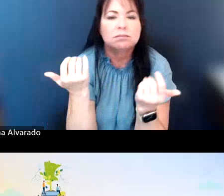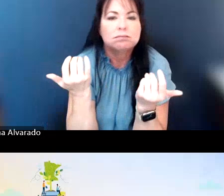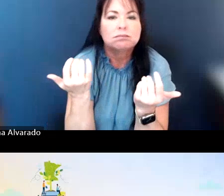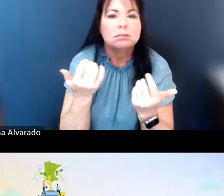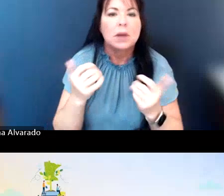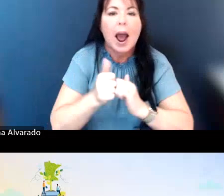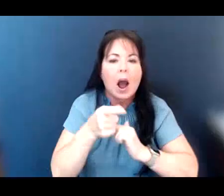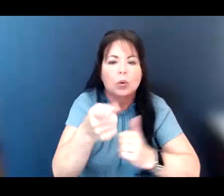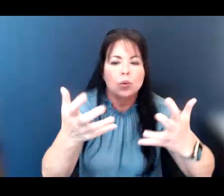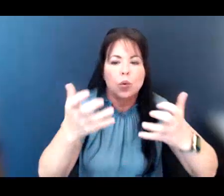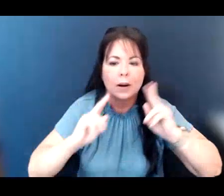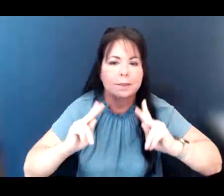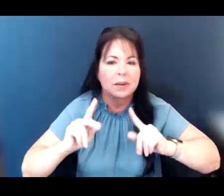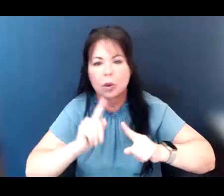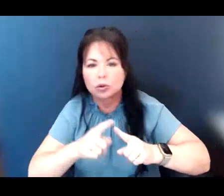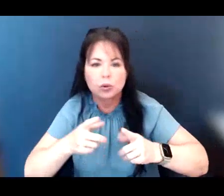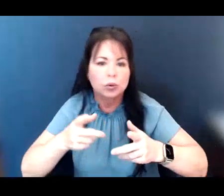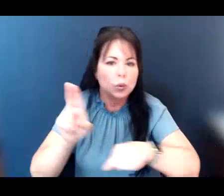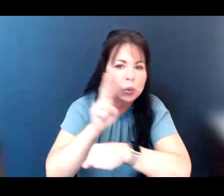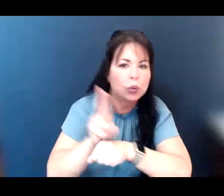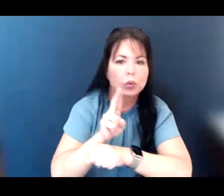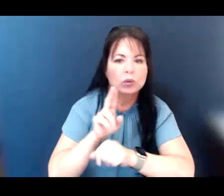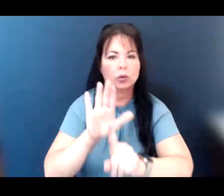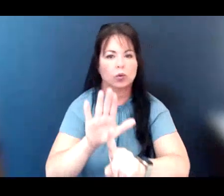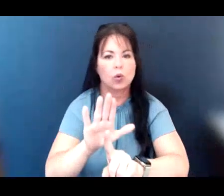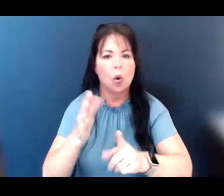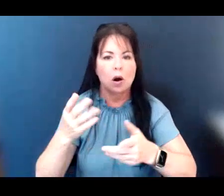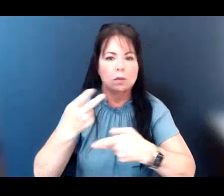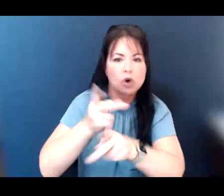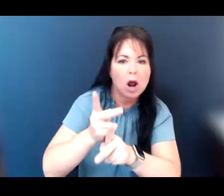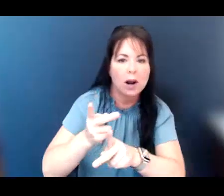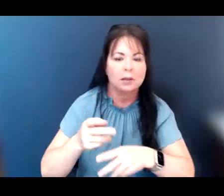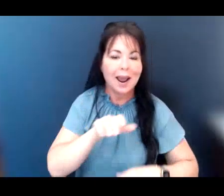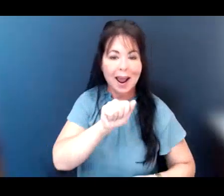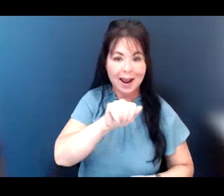And AI isn't going to always know what our intentions are. If you think about alt text-- this is one that's pretty